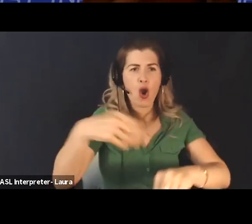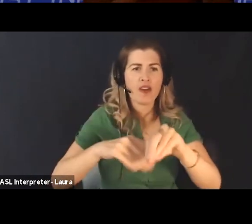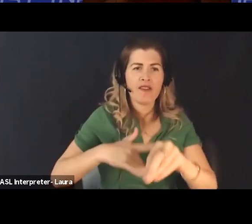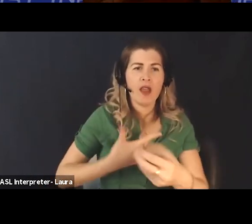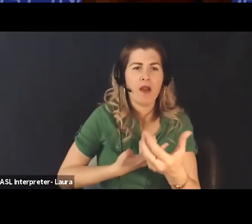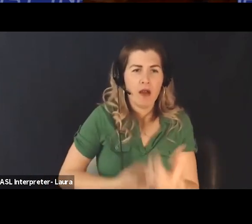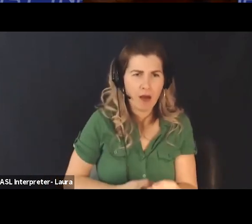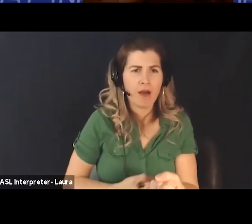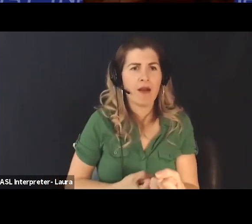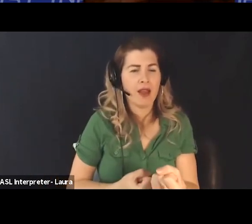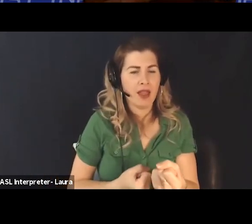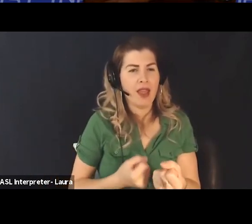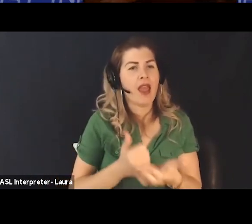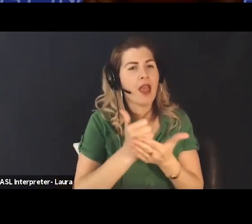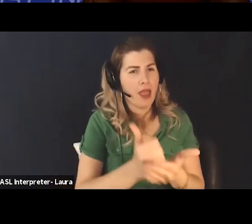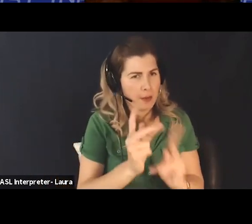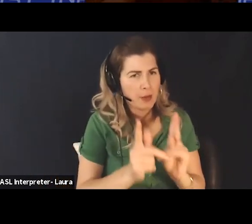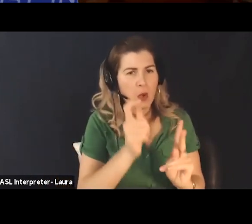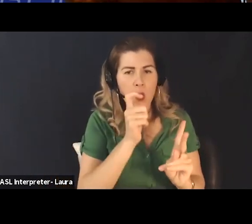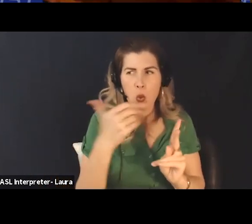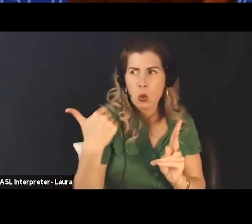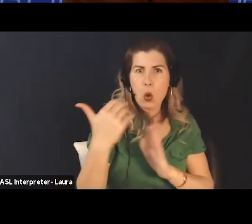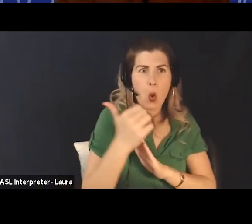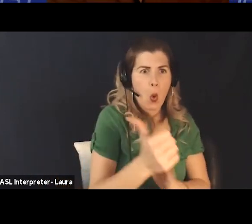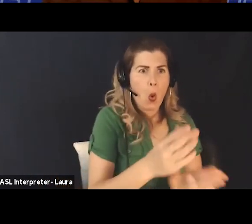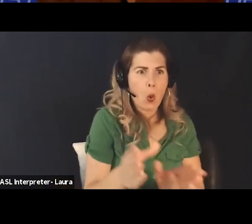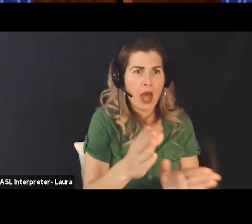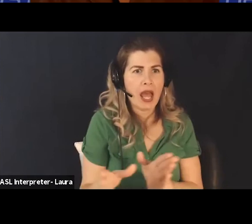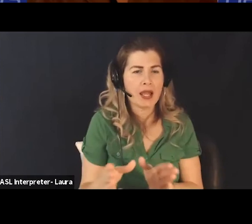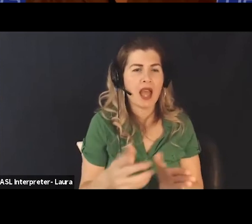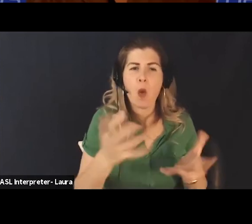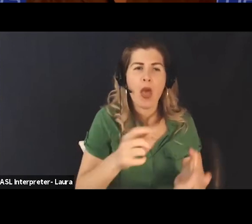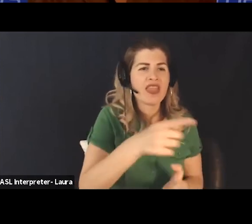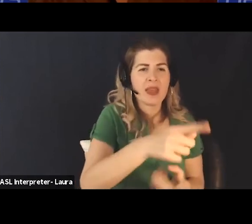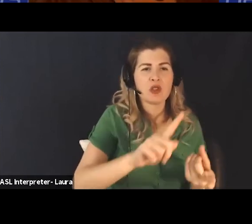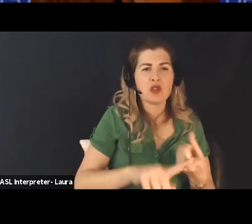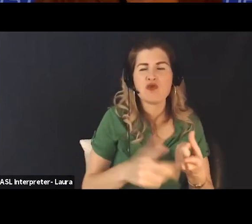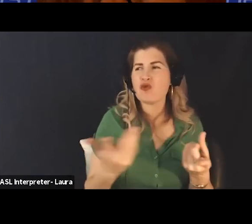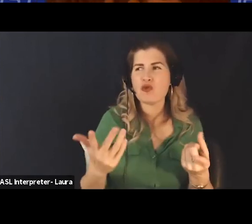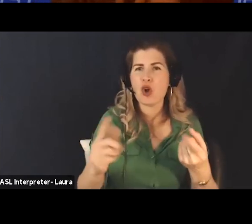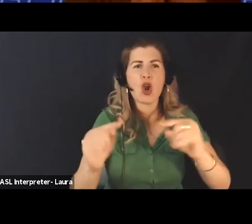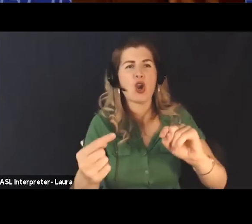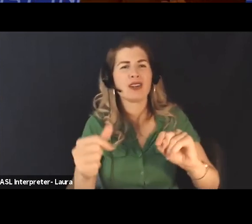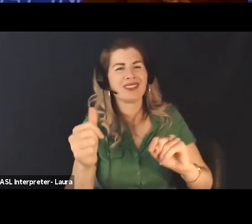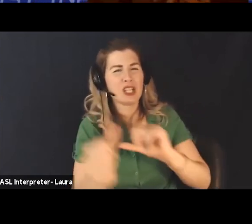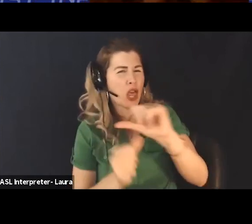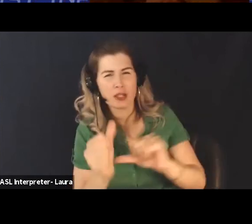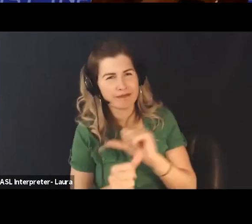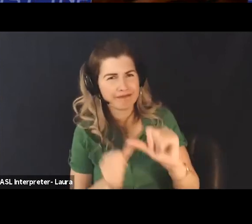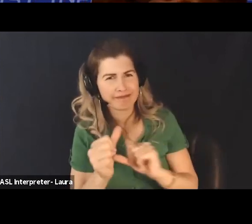effort that something good can come of it, and that the people who are you know helping organize this effort, are not going to be frank, screw each other over.